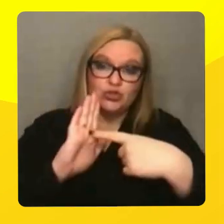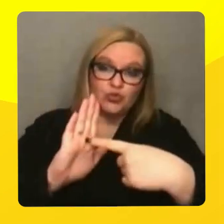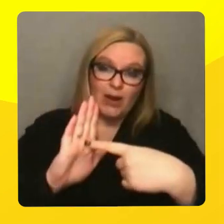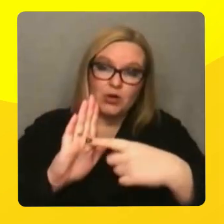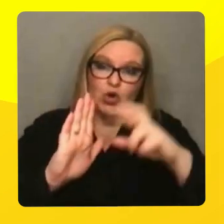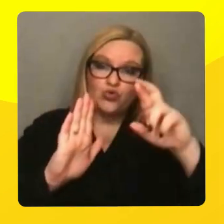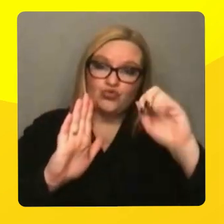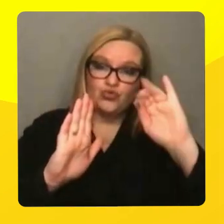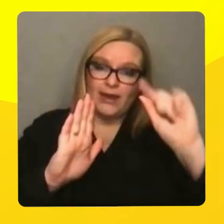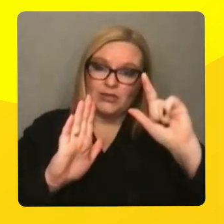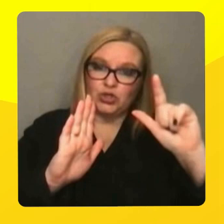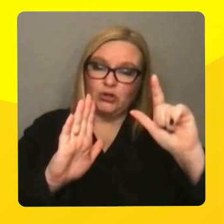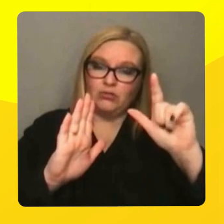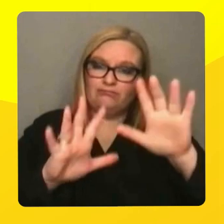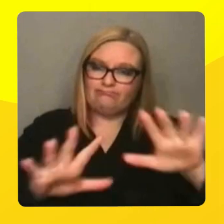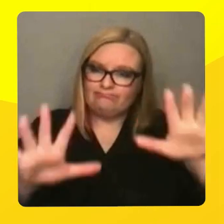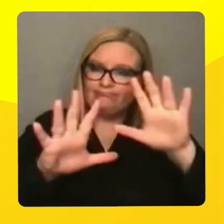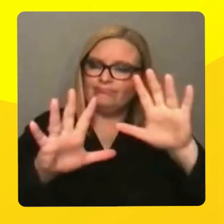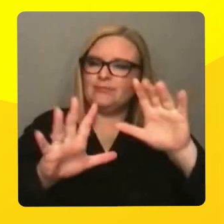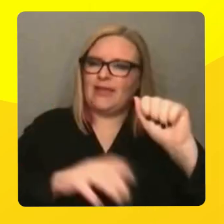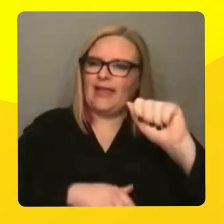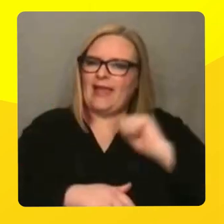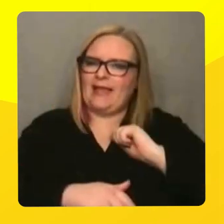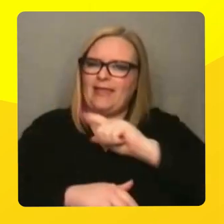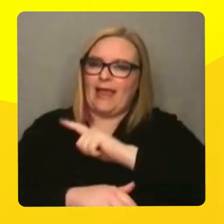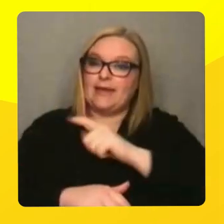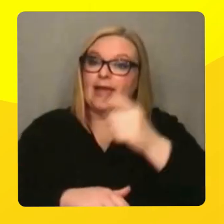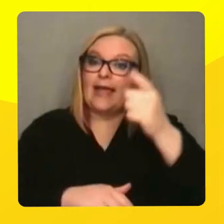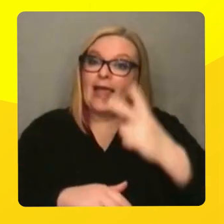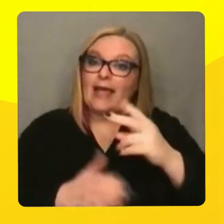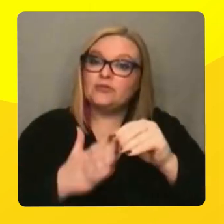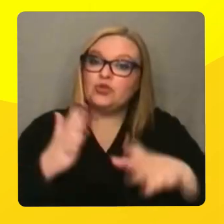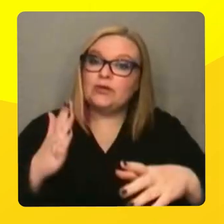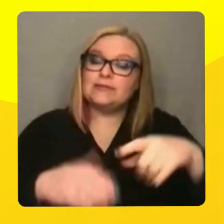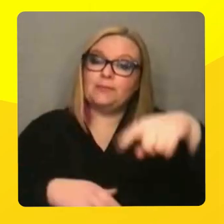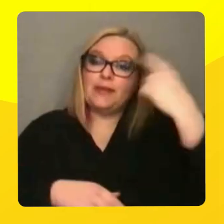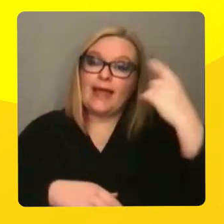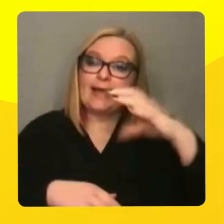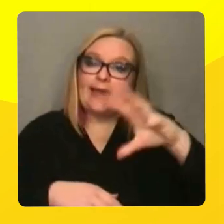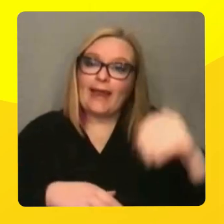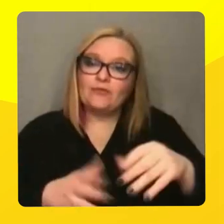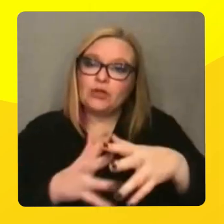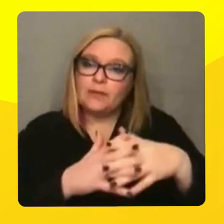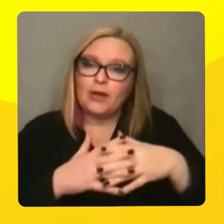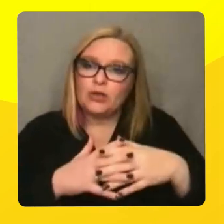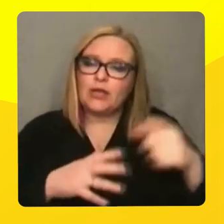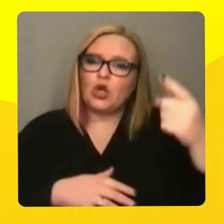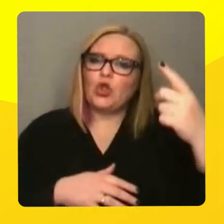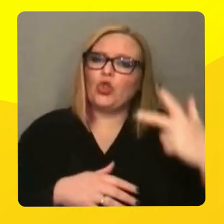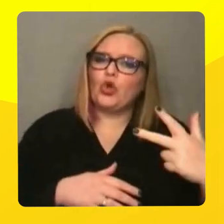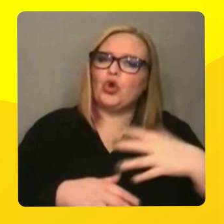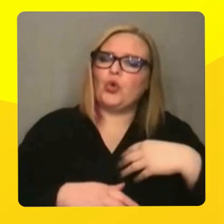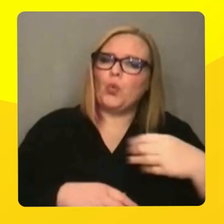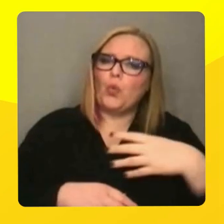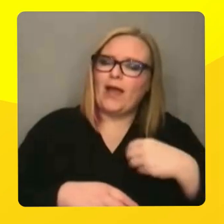That means that about half of our students are Black or African-American, a third are white, and 10% are Hispanic or Latino.